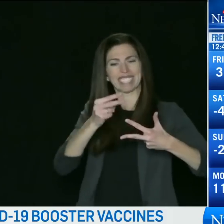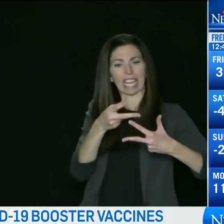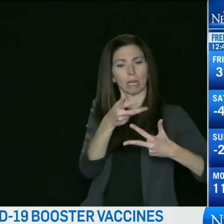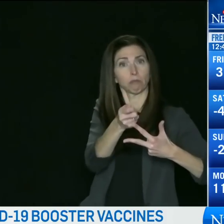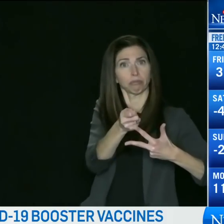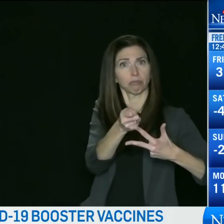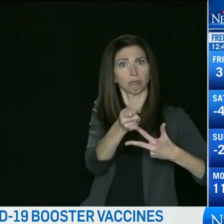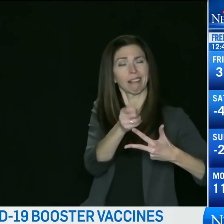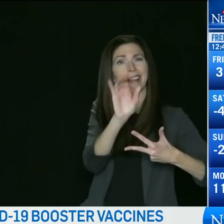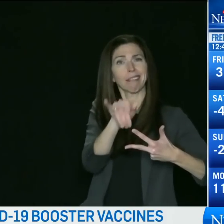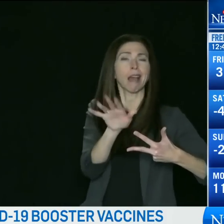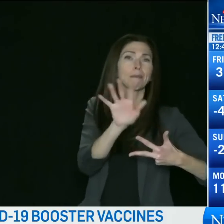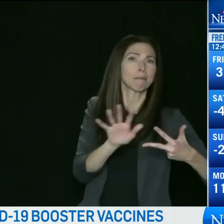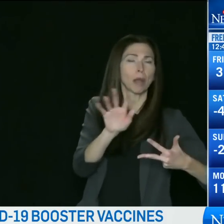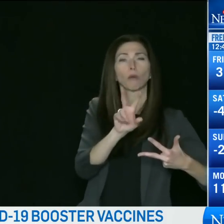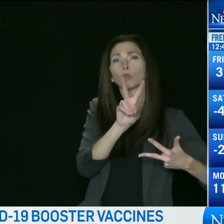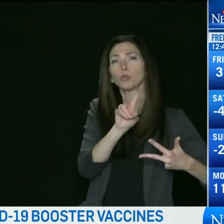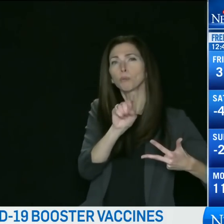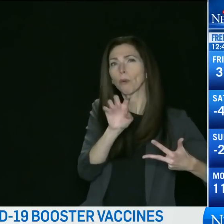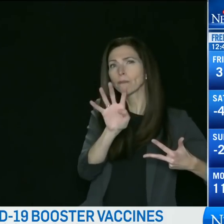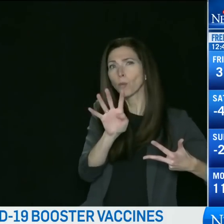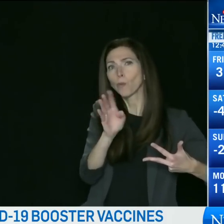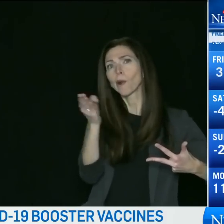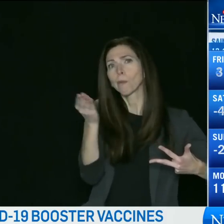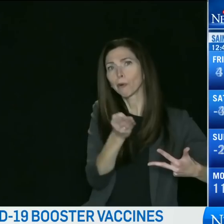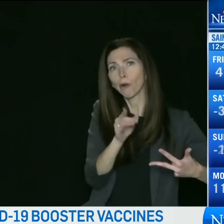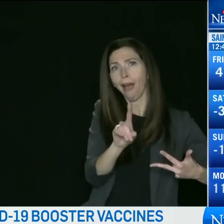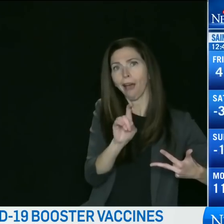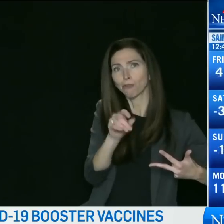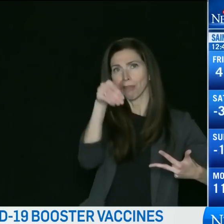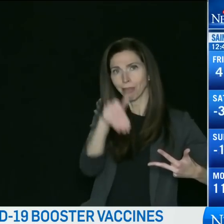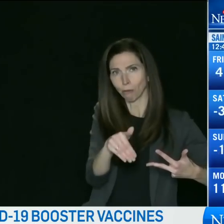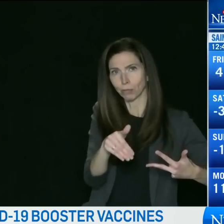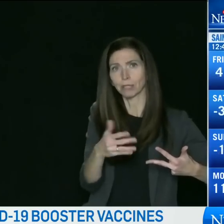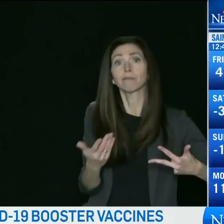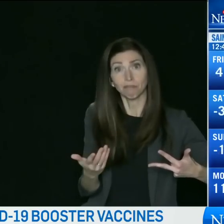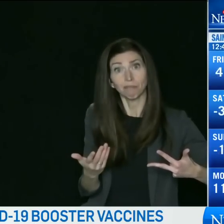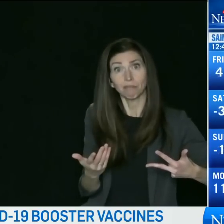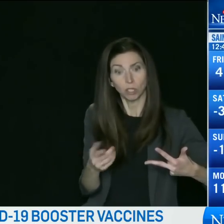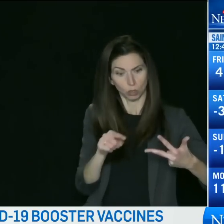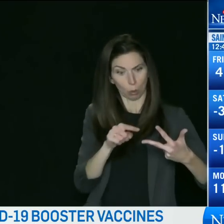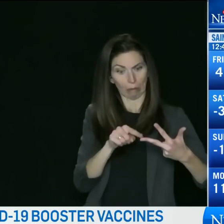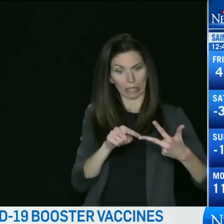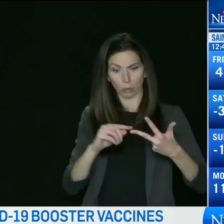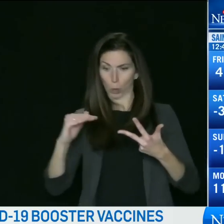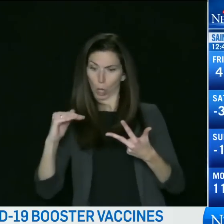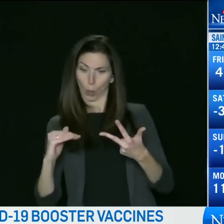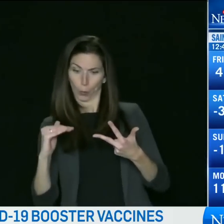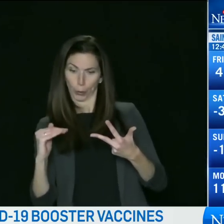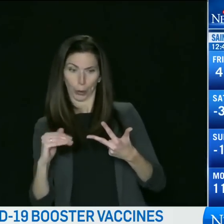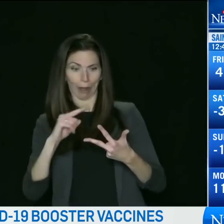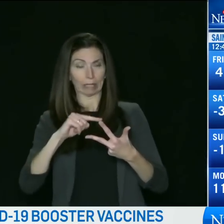THOUSAND WHICH IS LOWER THAN THE RATES WE'VE SEEN OUT OF SECOND DOSES, WHICH IS MORE IN THE RANGE OF 2.4 PER HUNDRED